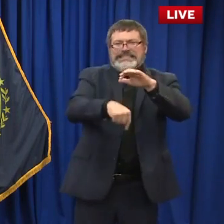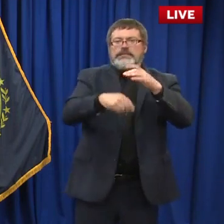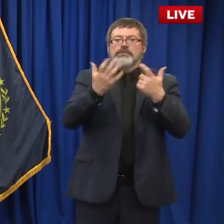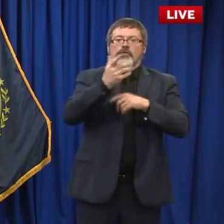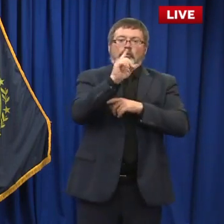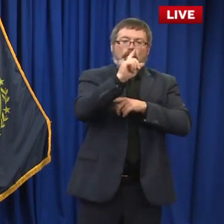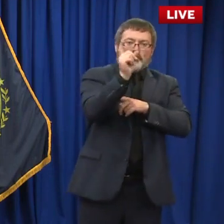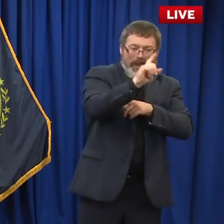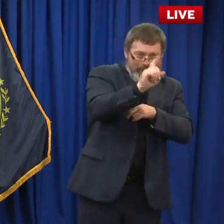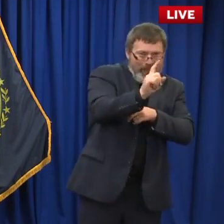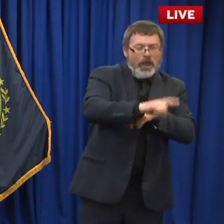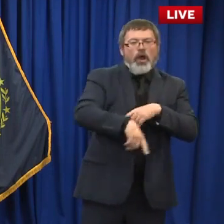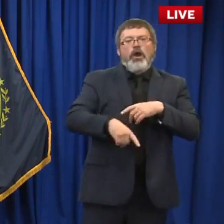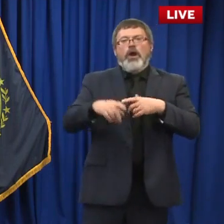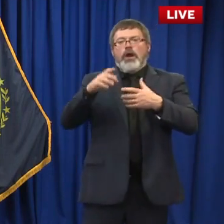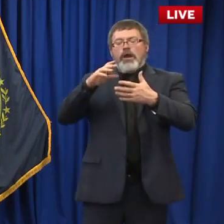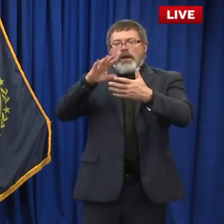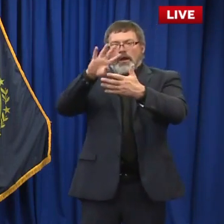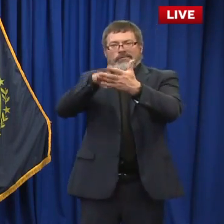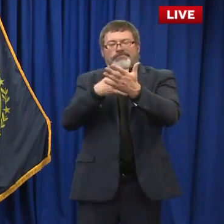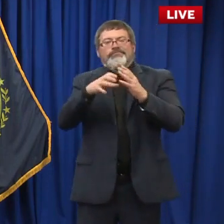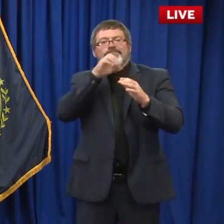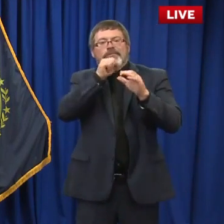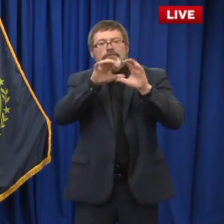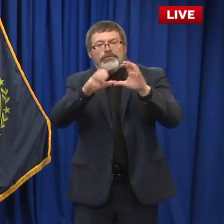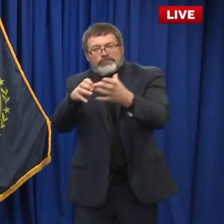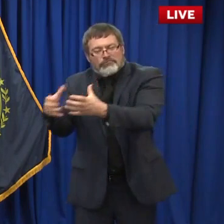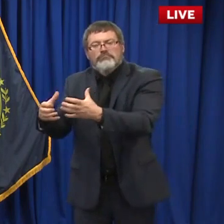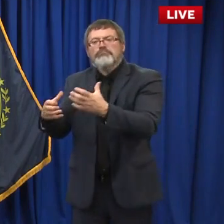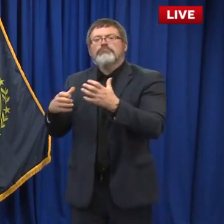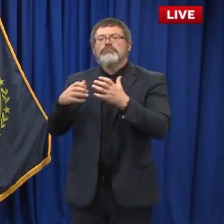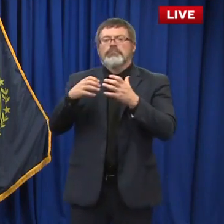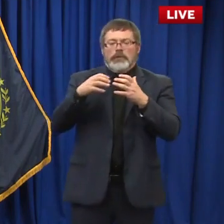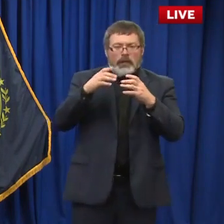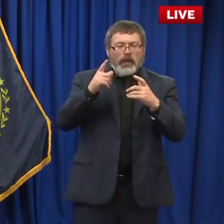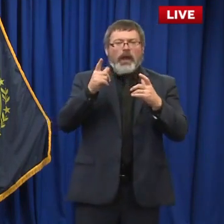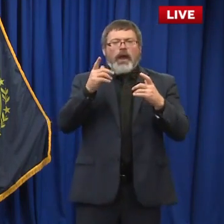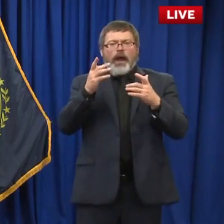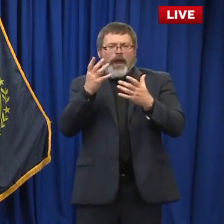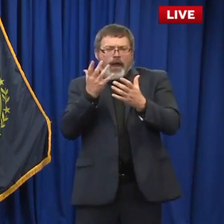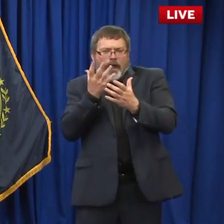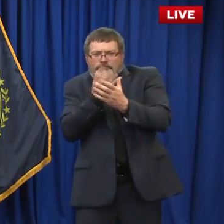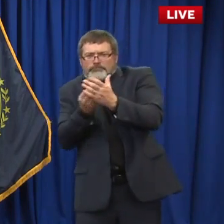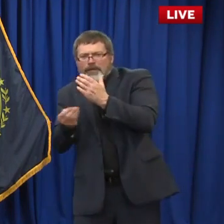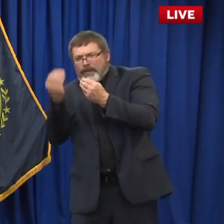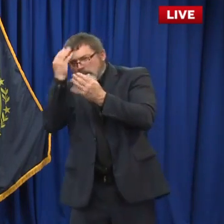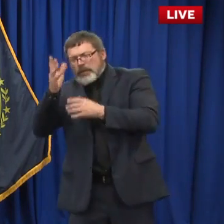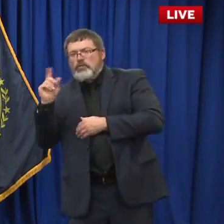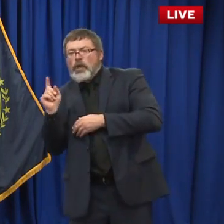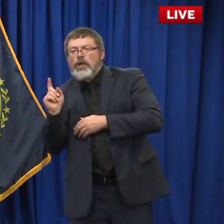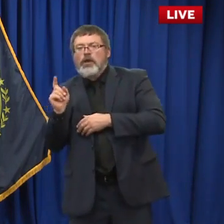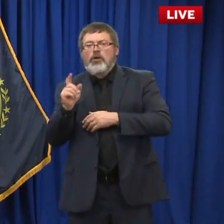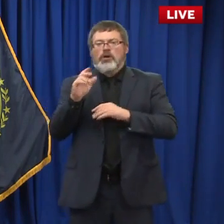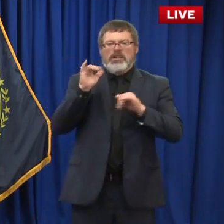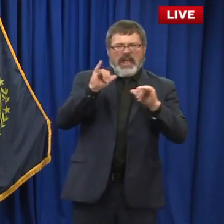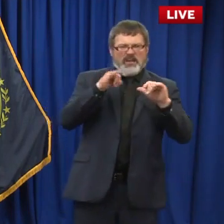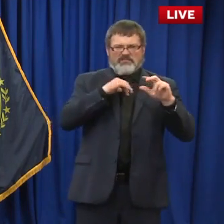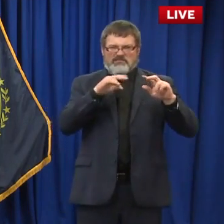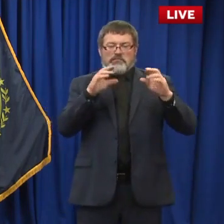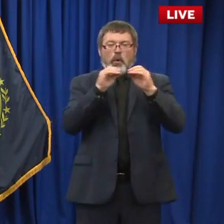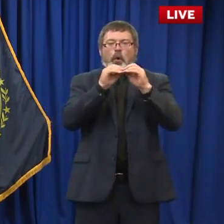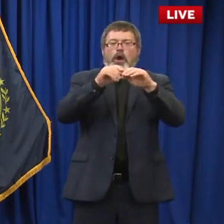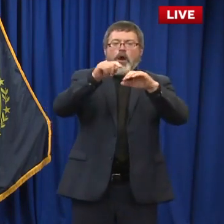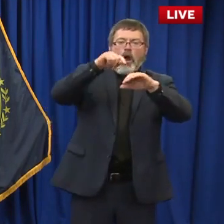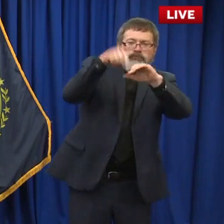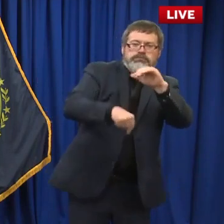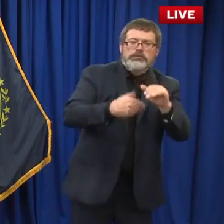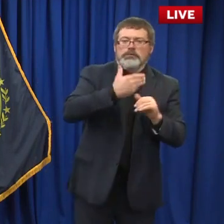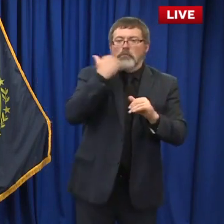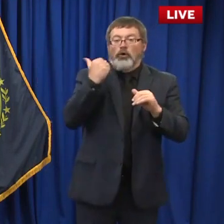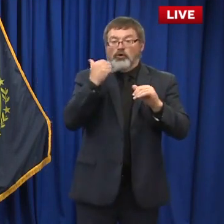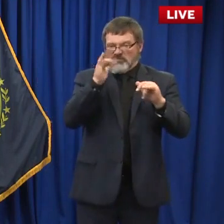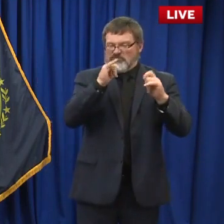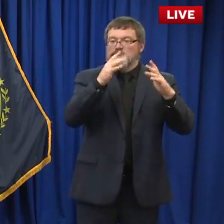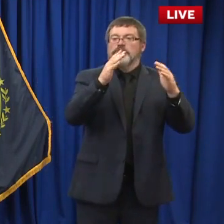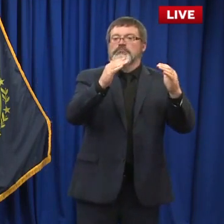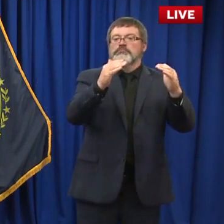REALLY HAVING A DASHBOARD AND WE'VE ALREADY CREATED THE INITIAL FORMS OF IT THAT LOOK AT, THROUGH THE COVID-19 EPIDEMIC AND MAKING IT MORE EXPANSIVE INTO THE HEALTH CARE